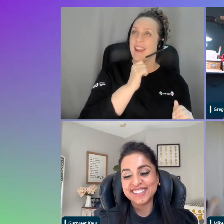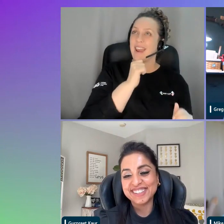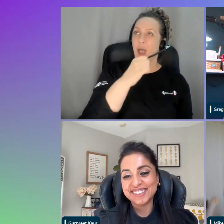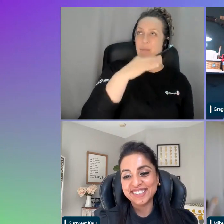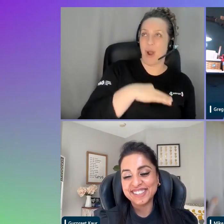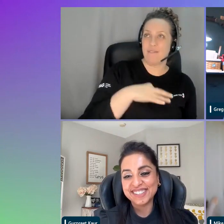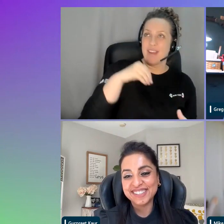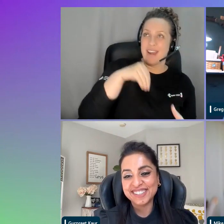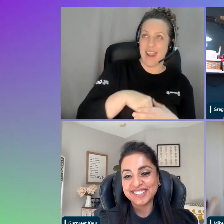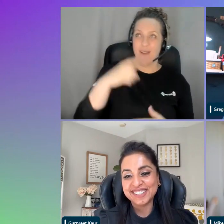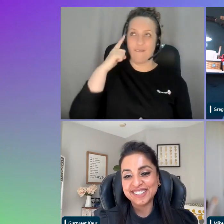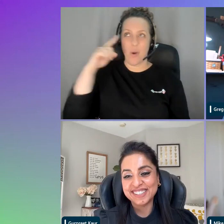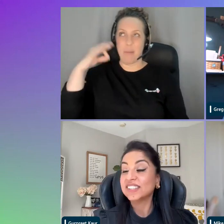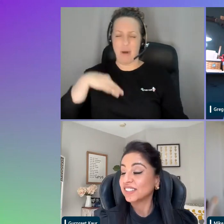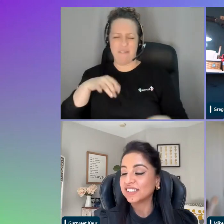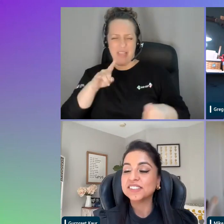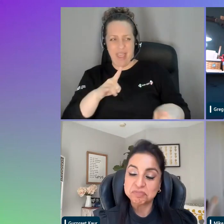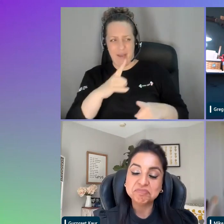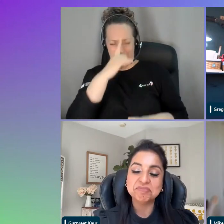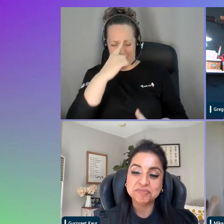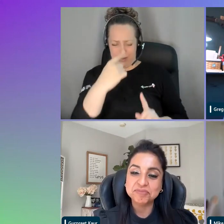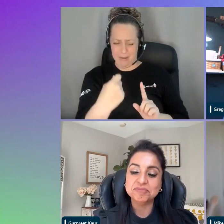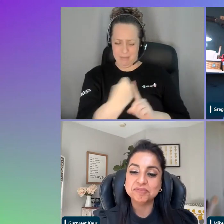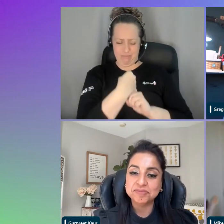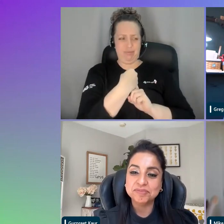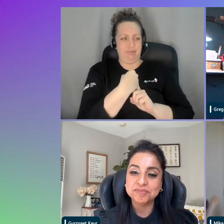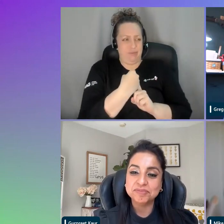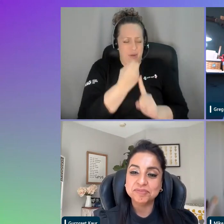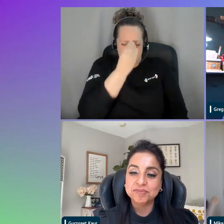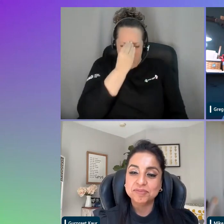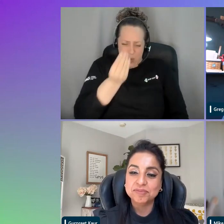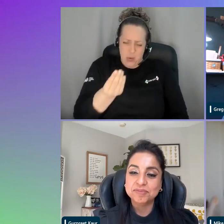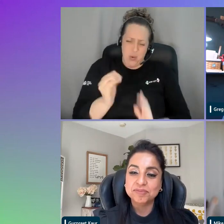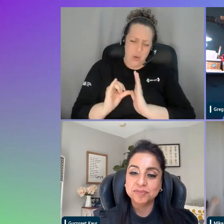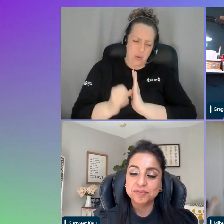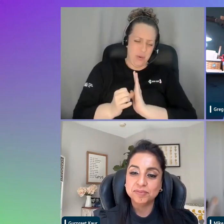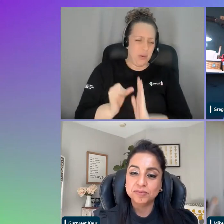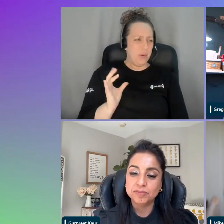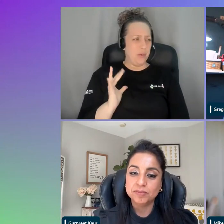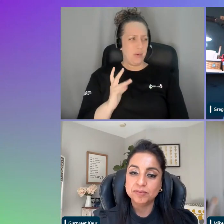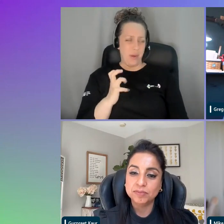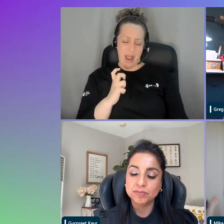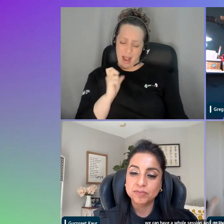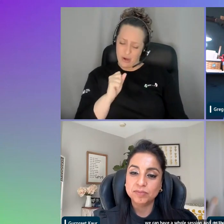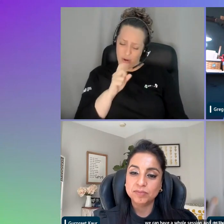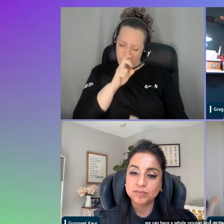my ears. Man, we could have a whole session just on that topic is, you know, what does that mean? And how does that work?